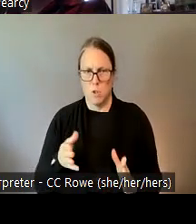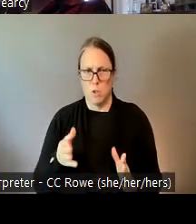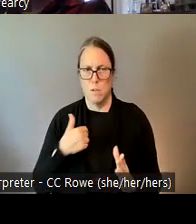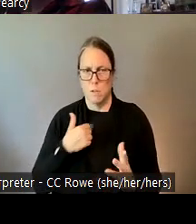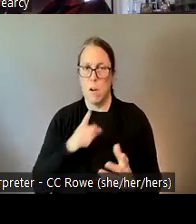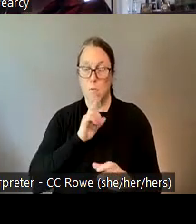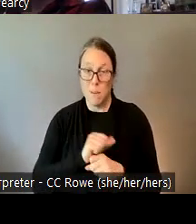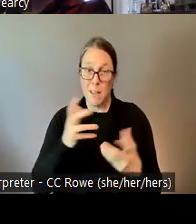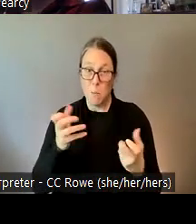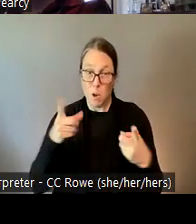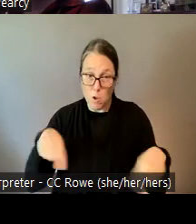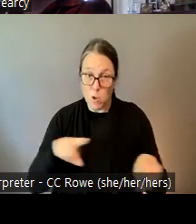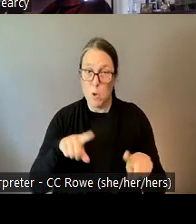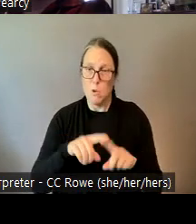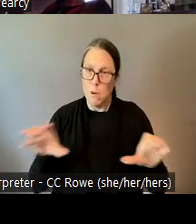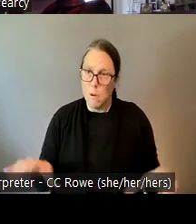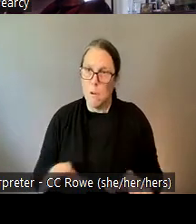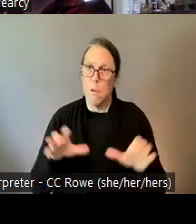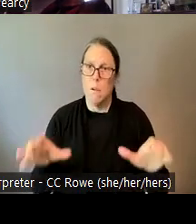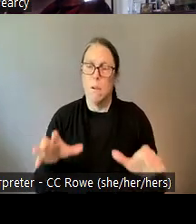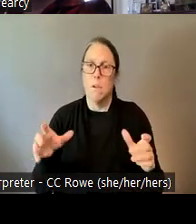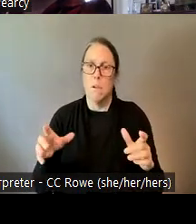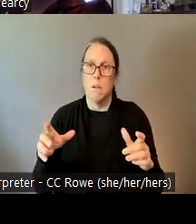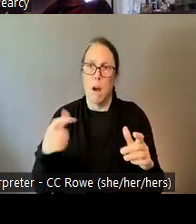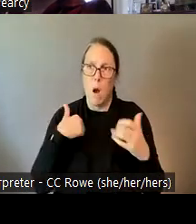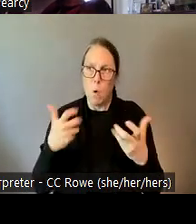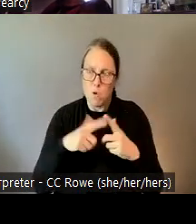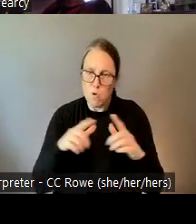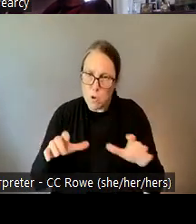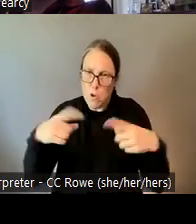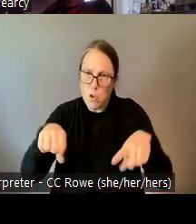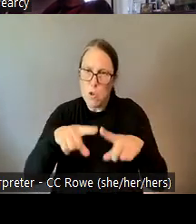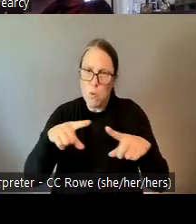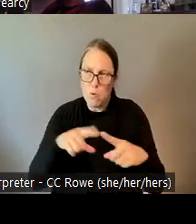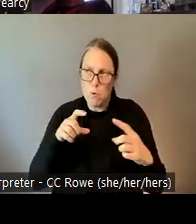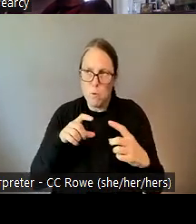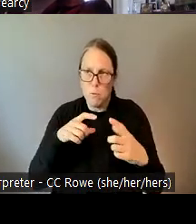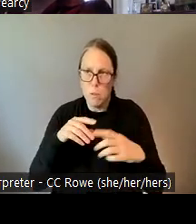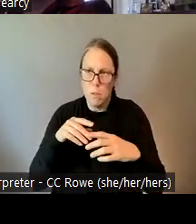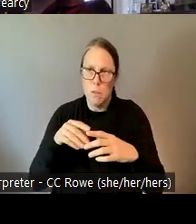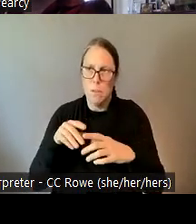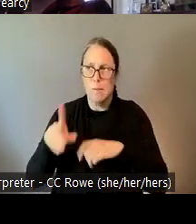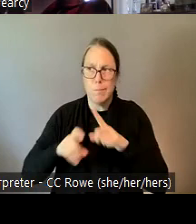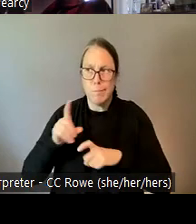to consult with a user expert if you have any doubt whatsoever about the accessibility of your documents.